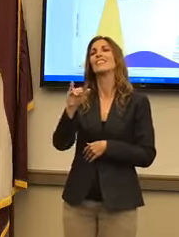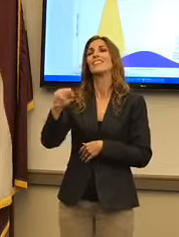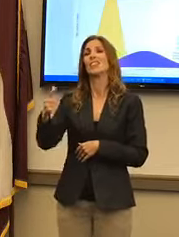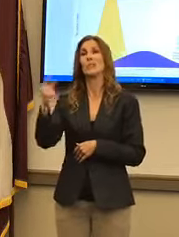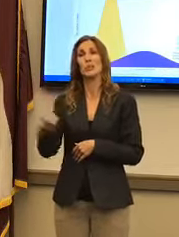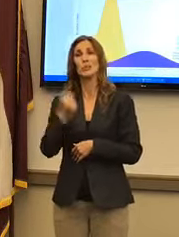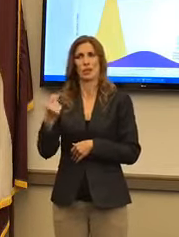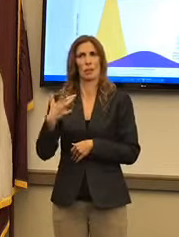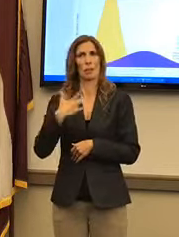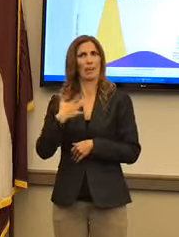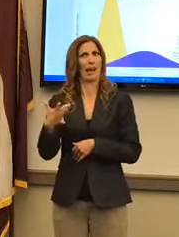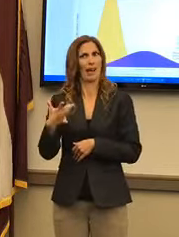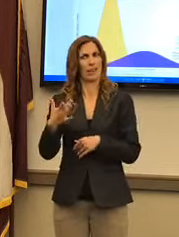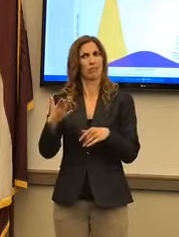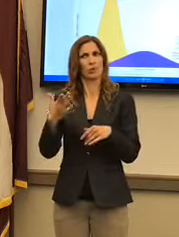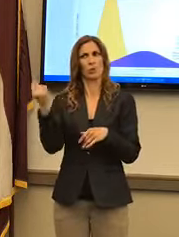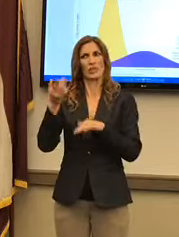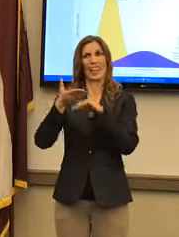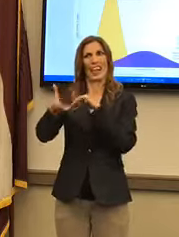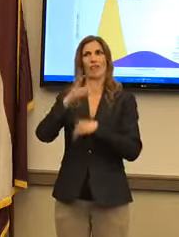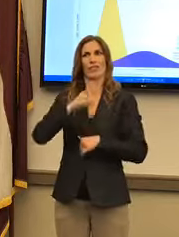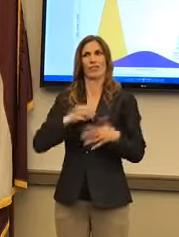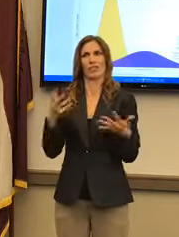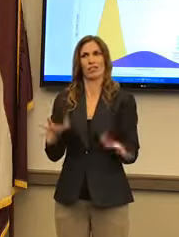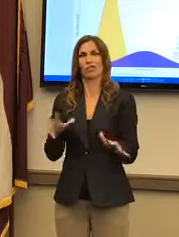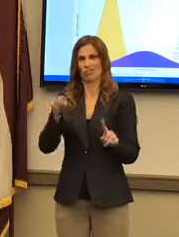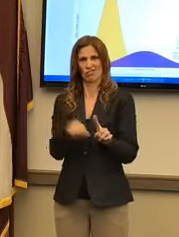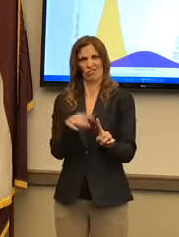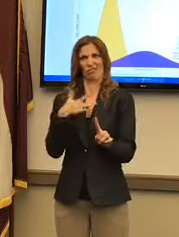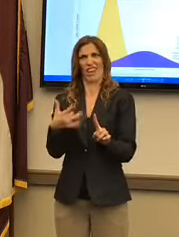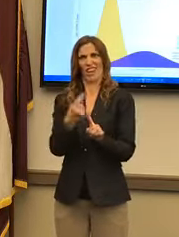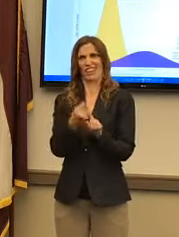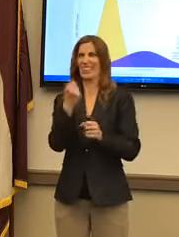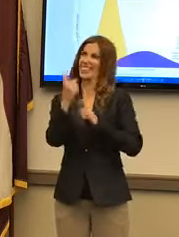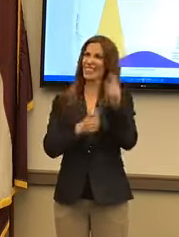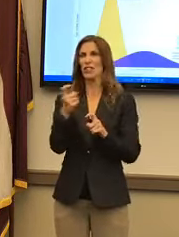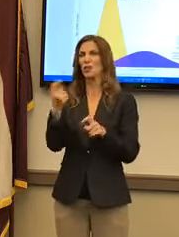usually happens on the Tuesday after Thanksgiving but today may 5th the